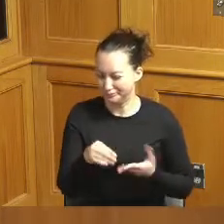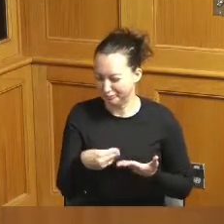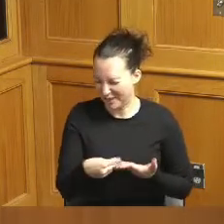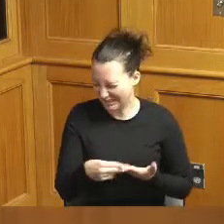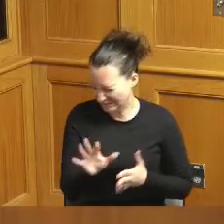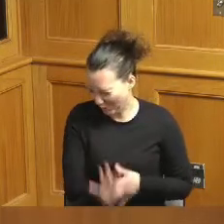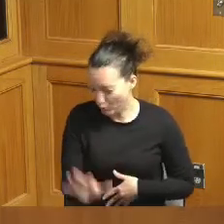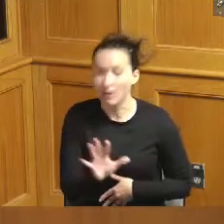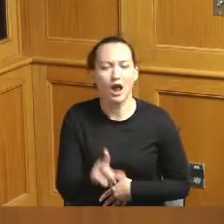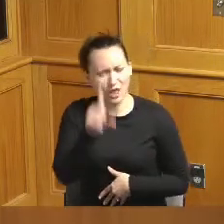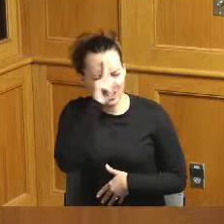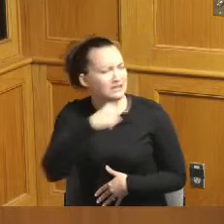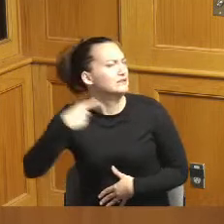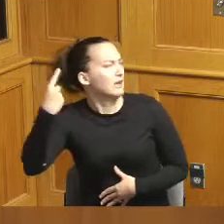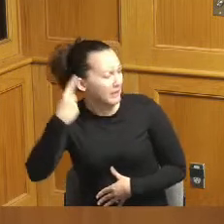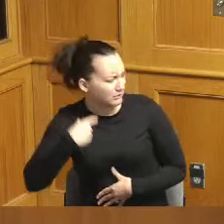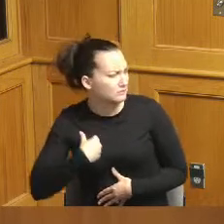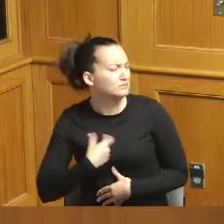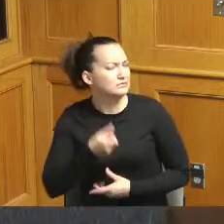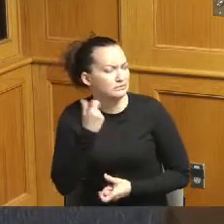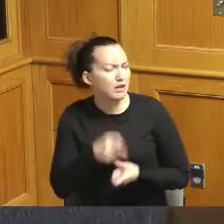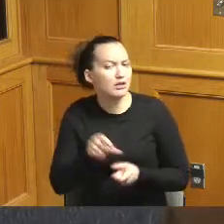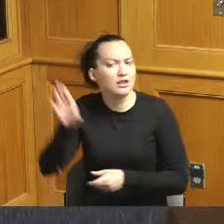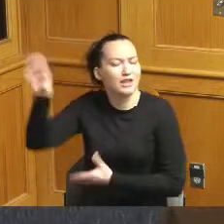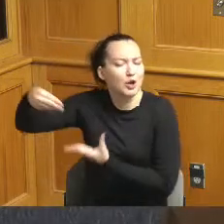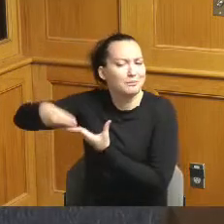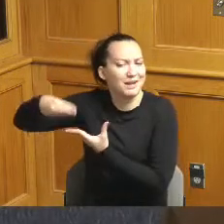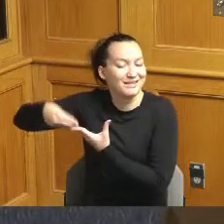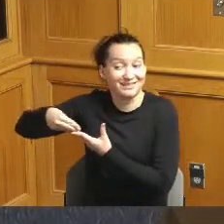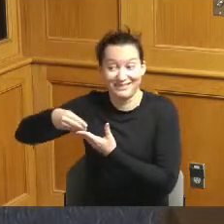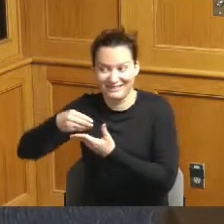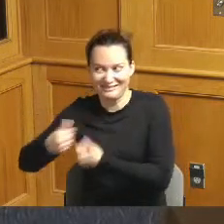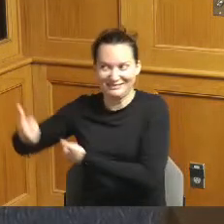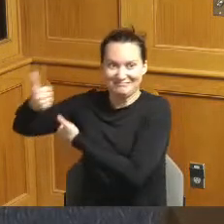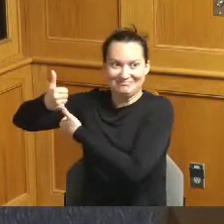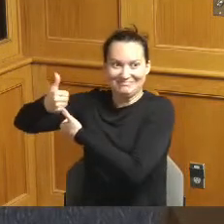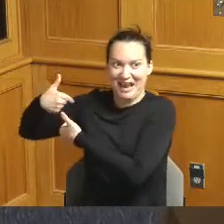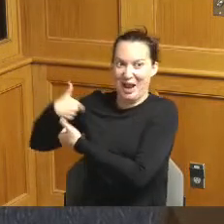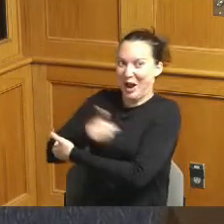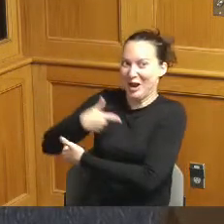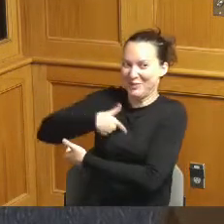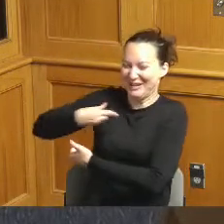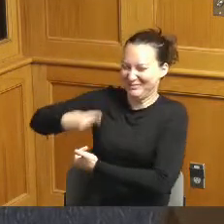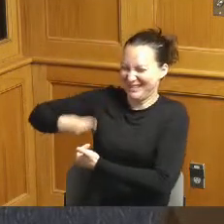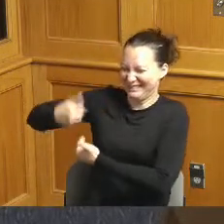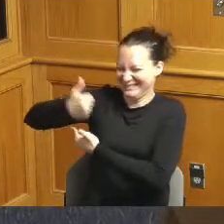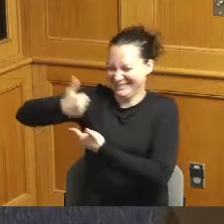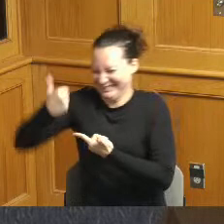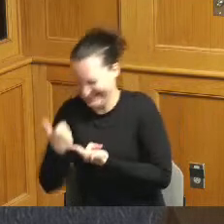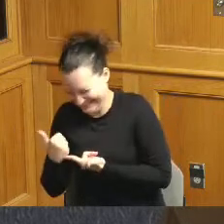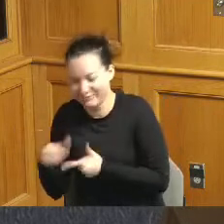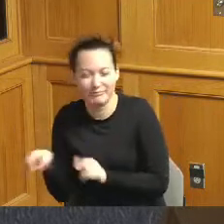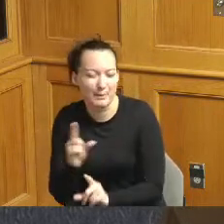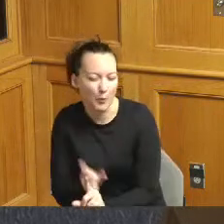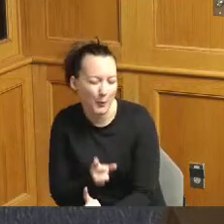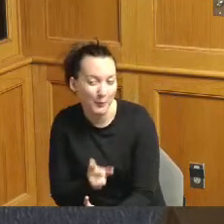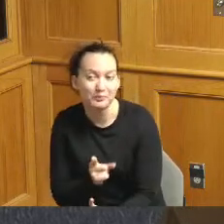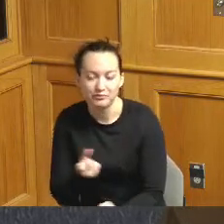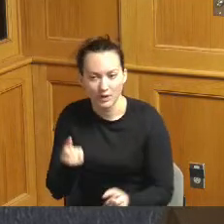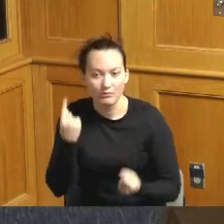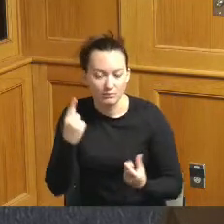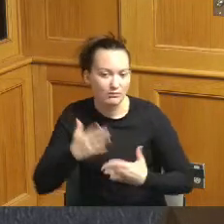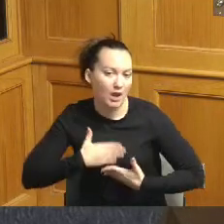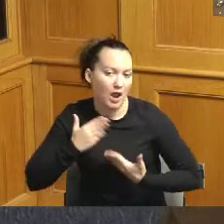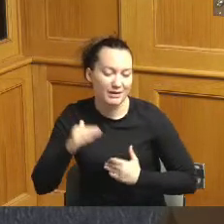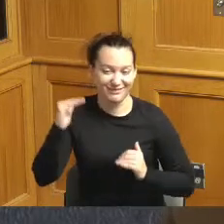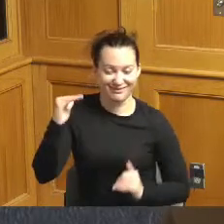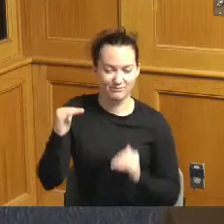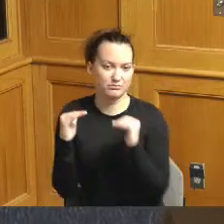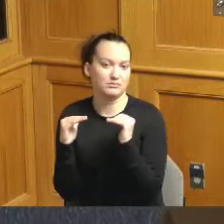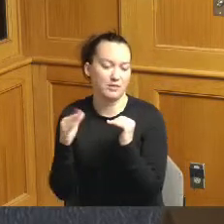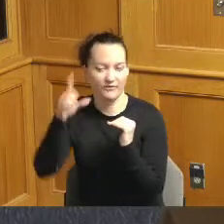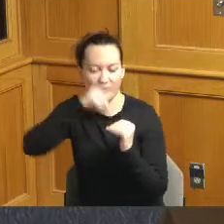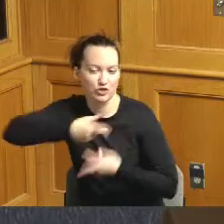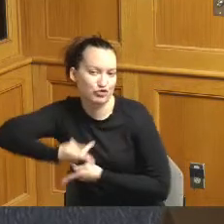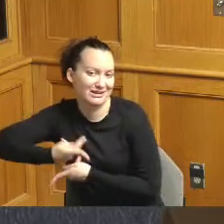for the same purpose and I'm glad we're up to the amount that the foster parent gets because that's